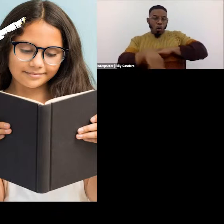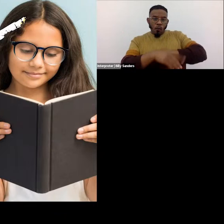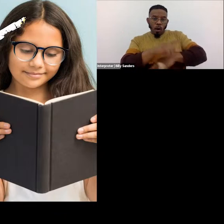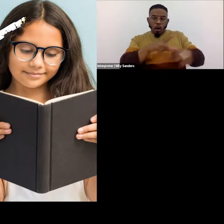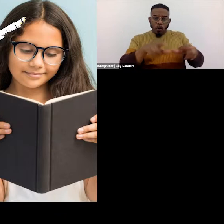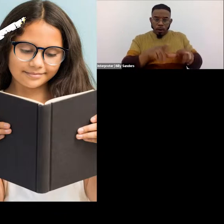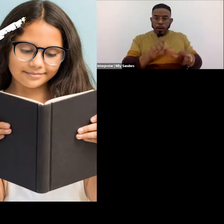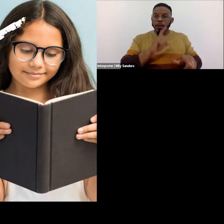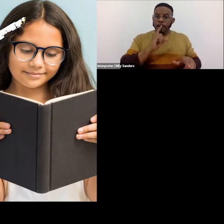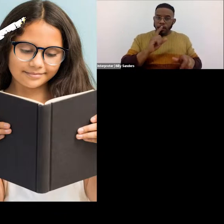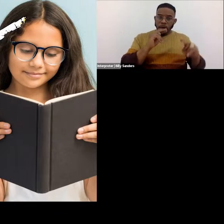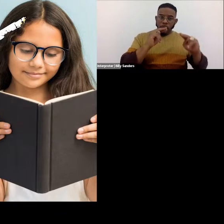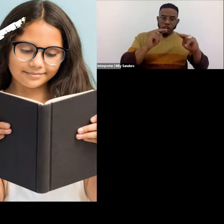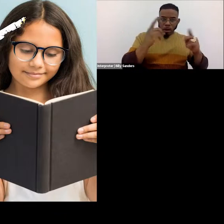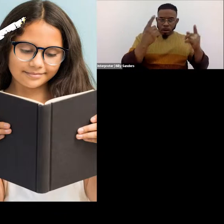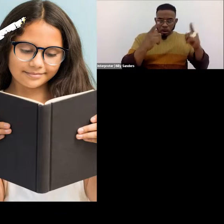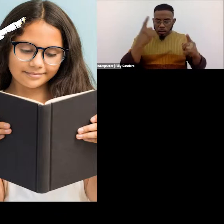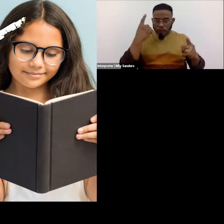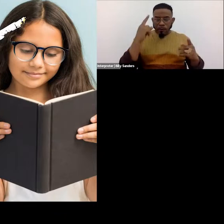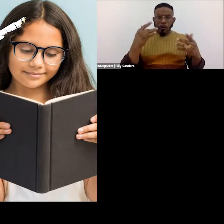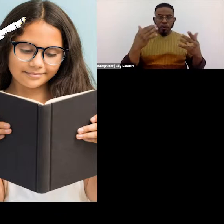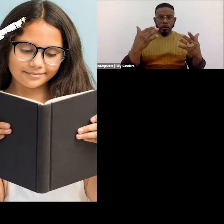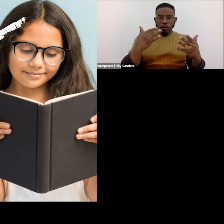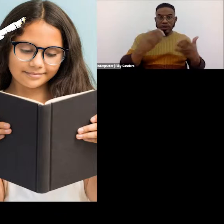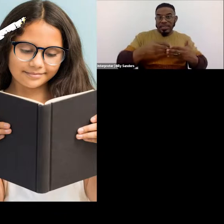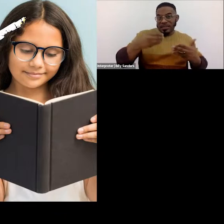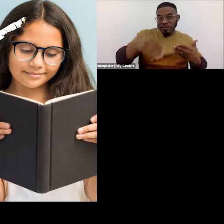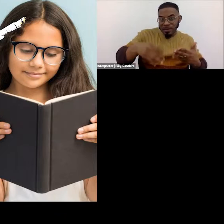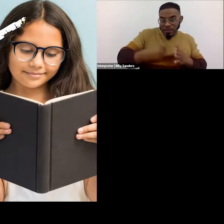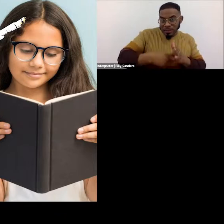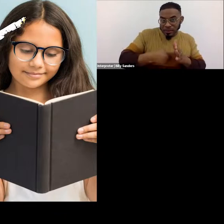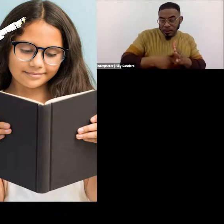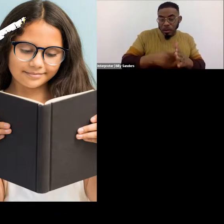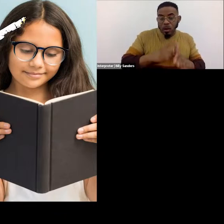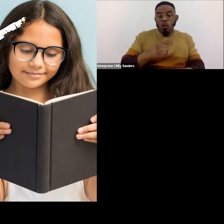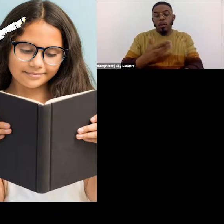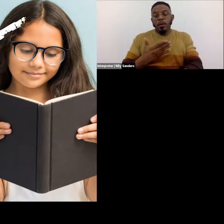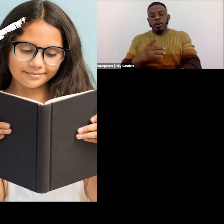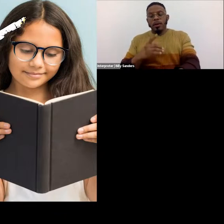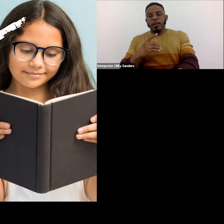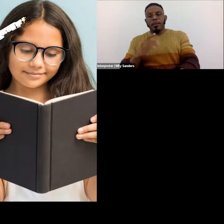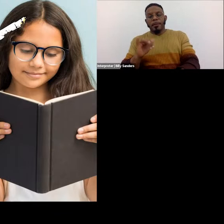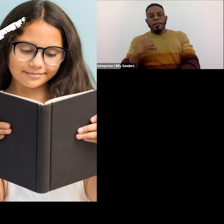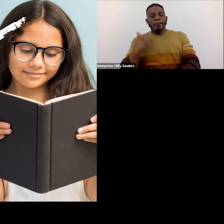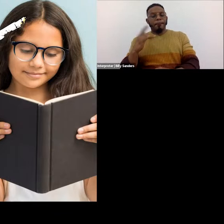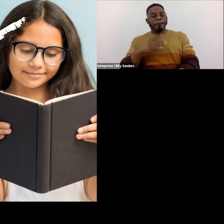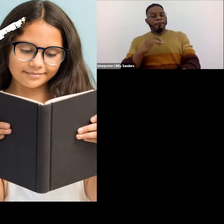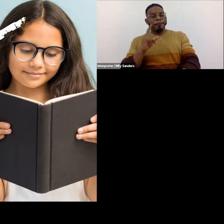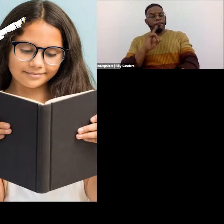there is bargaining for, you know, expenses. And one of the things that, you know, we always like to talk about